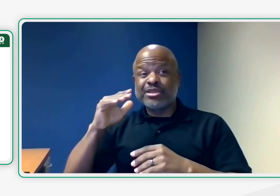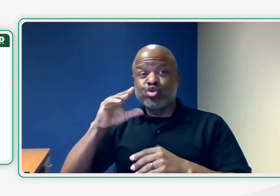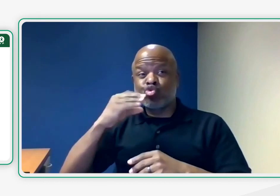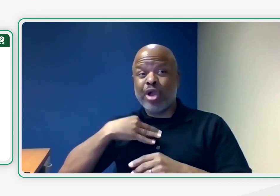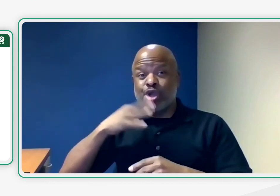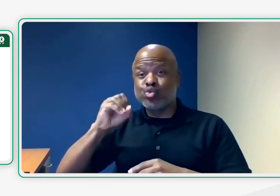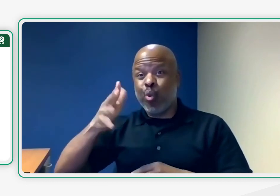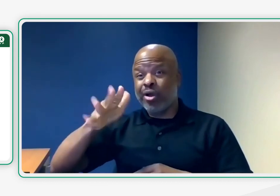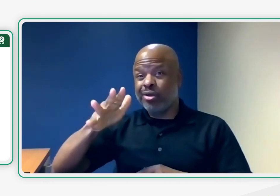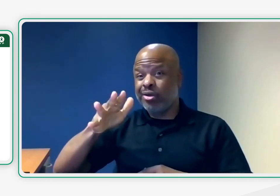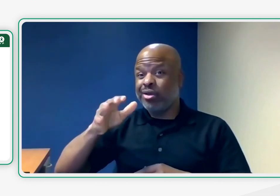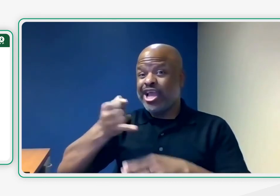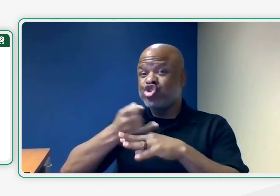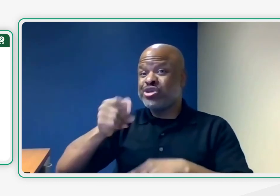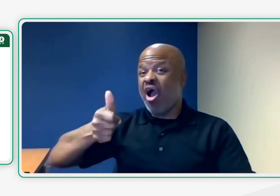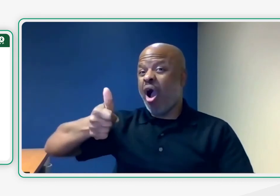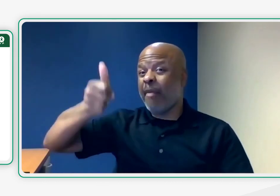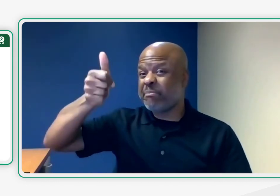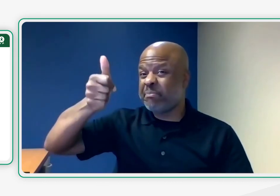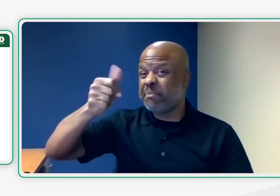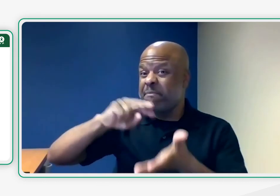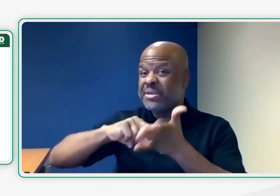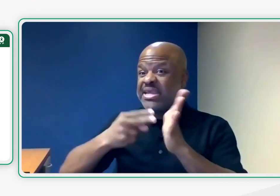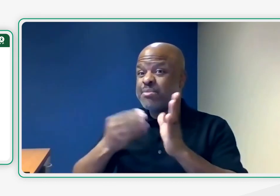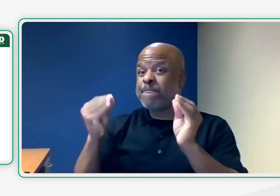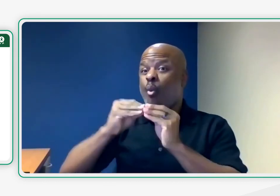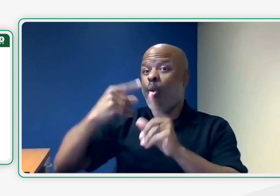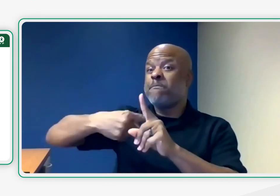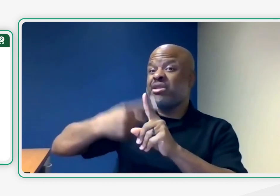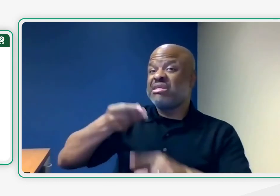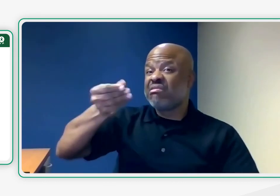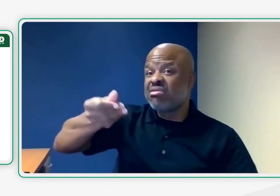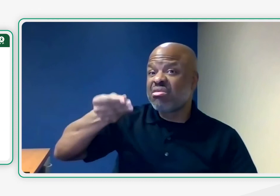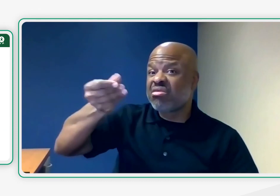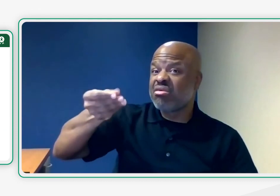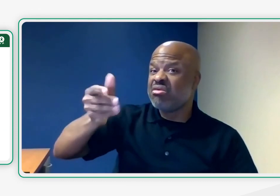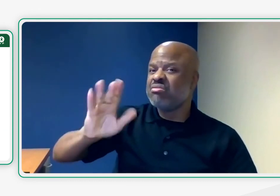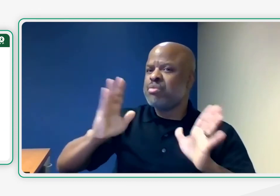we both have a high credit score. If we had a credit score that was